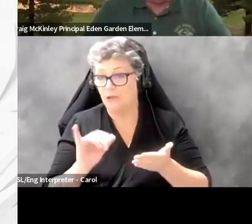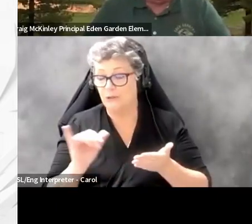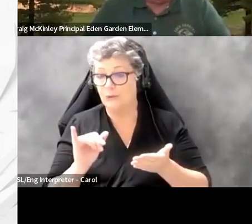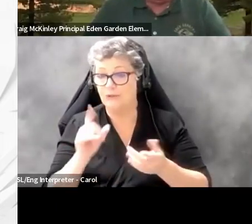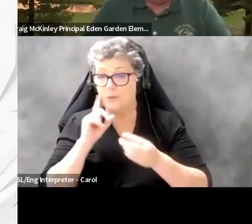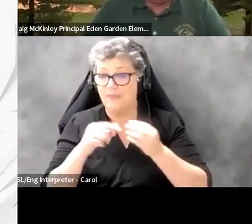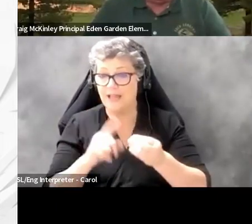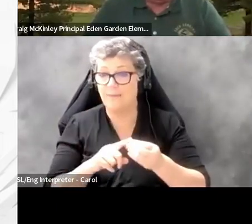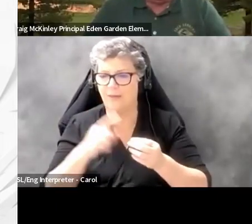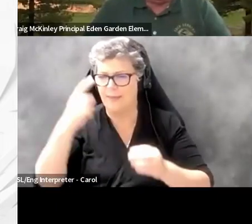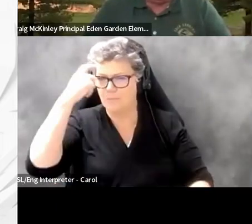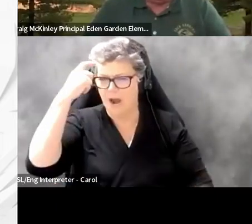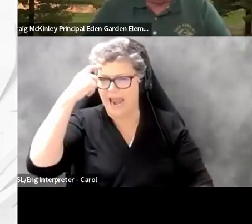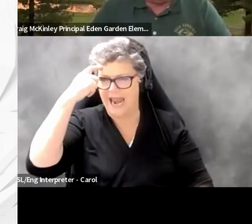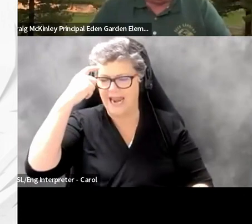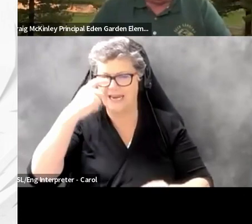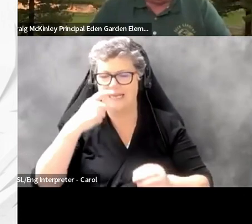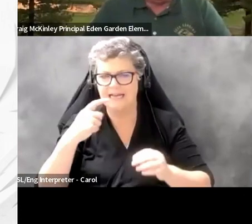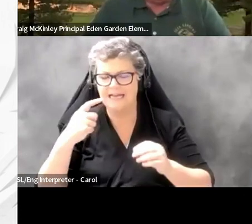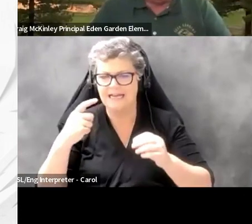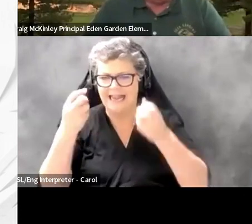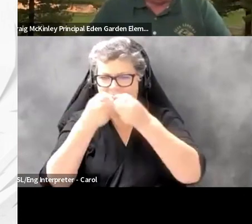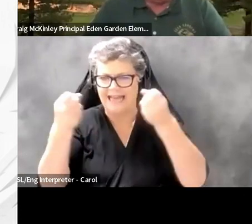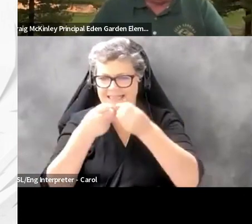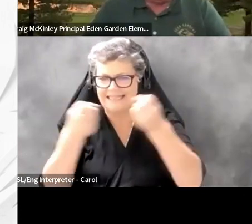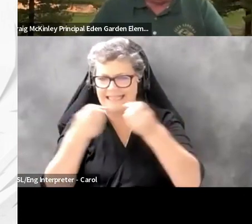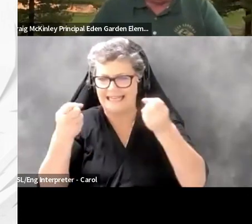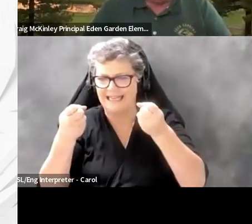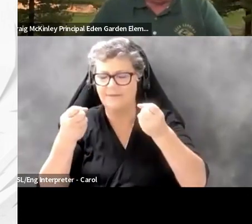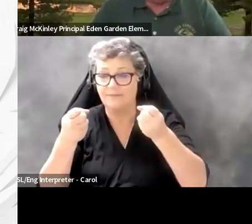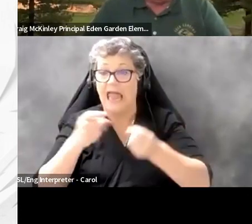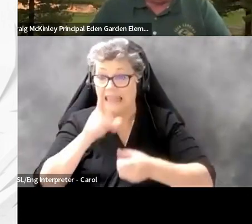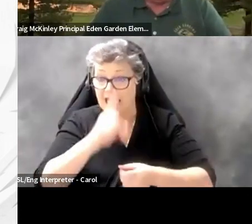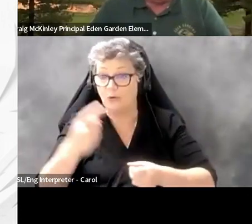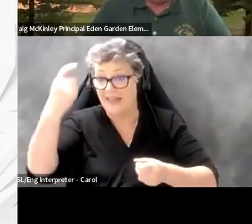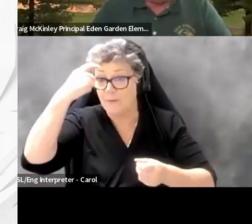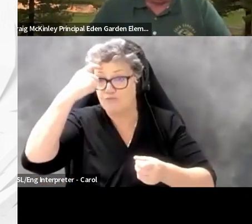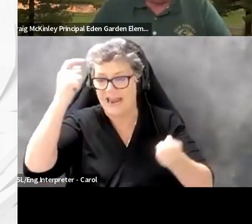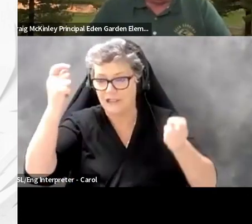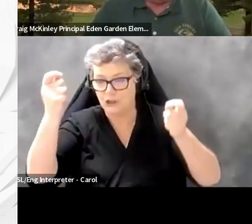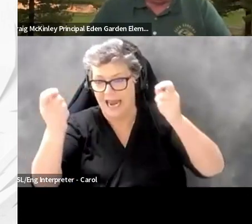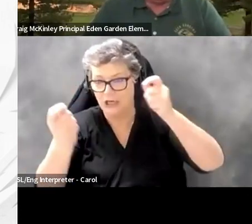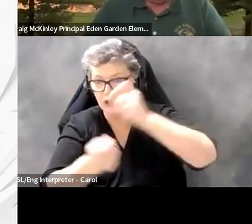again that brain plasticity. Again literally the brain changes because of these learning